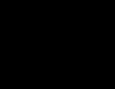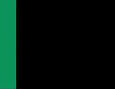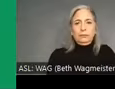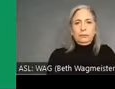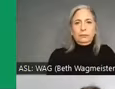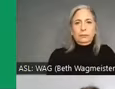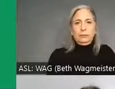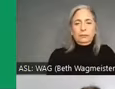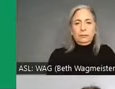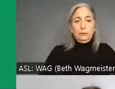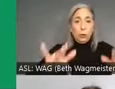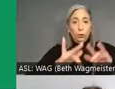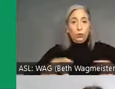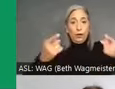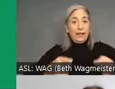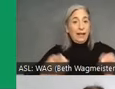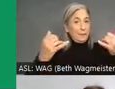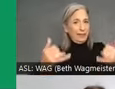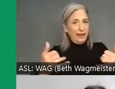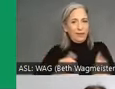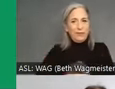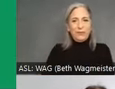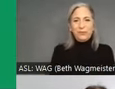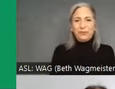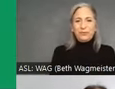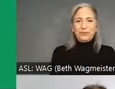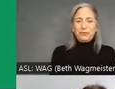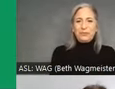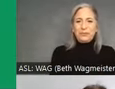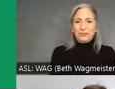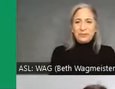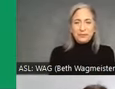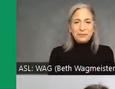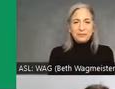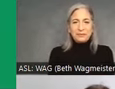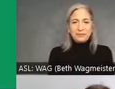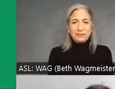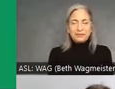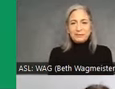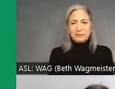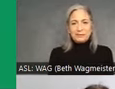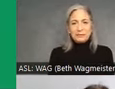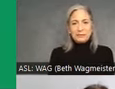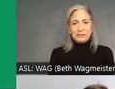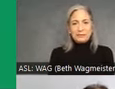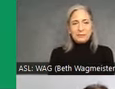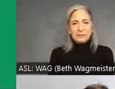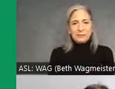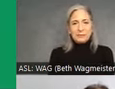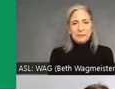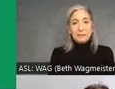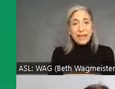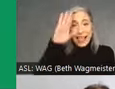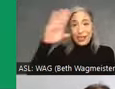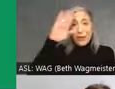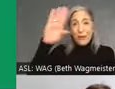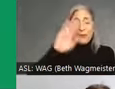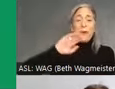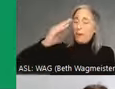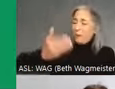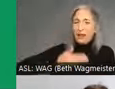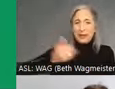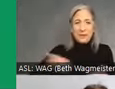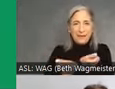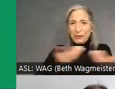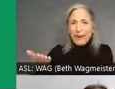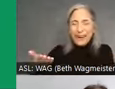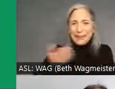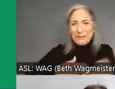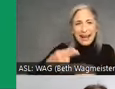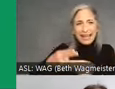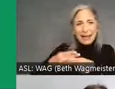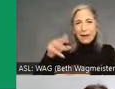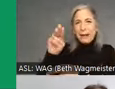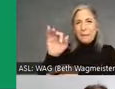Hello and welcome everyone. My name is Malcolm Meistrell and I